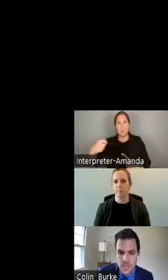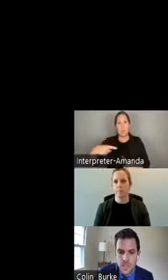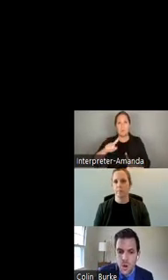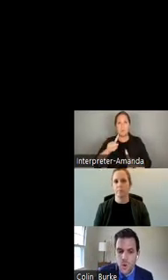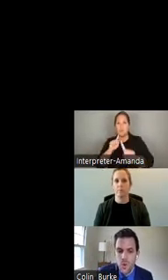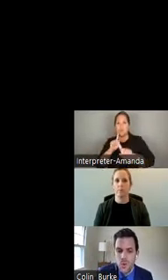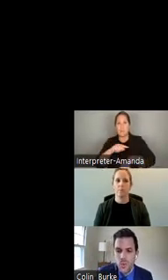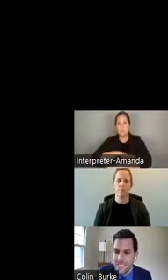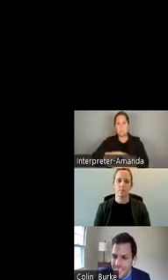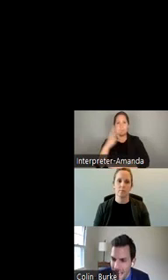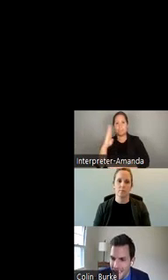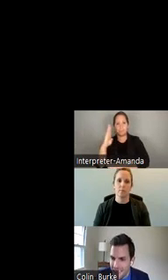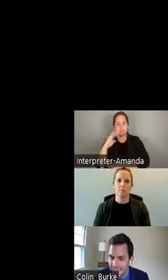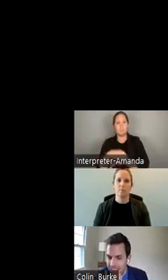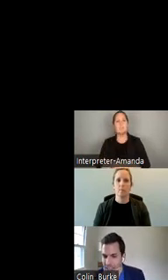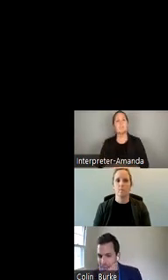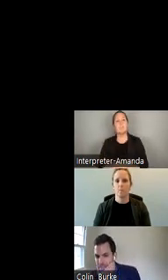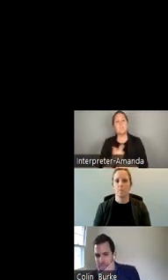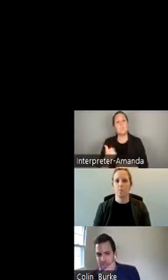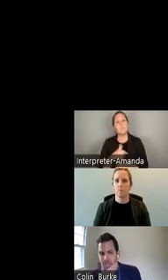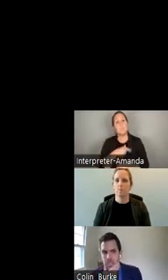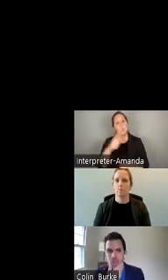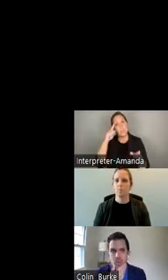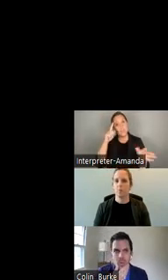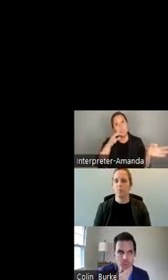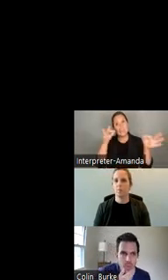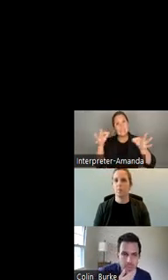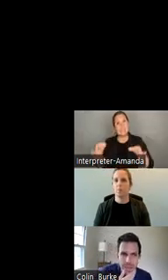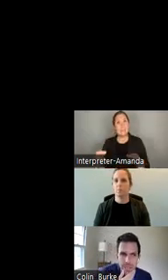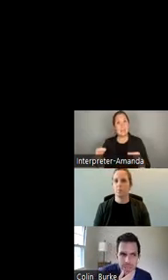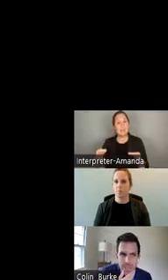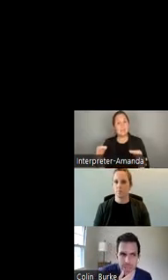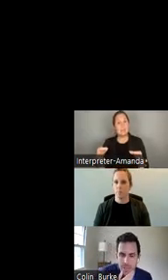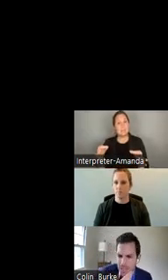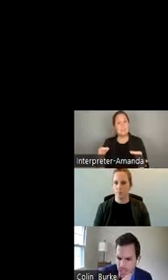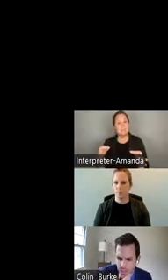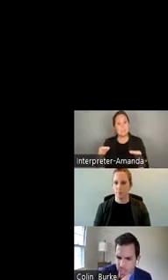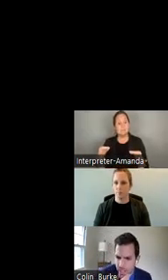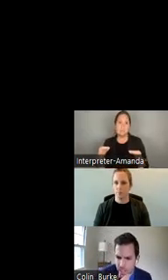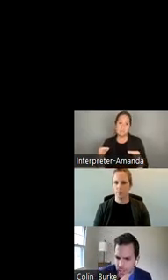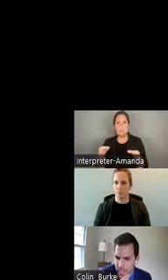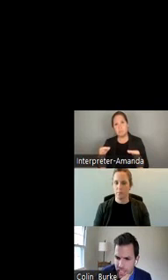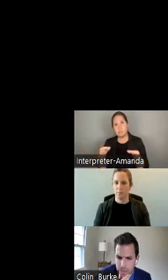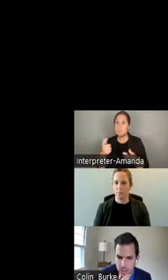though we decided um to do something that was that's been interesting and a little bit atypical